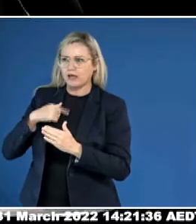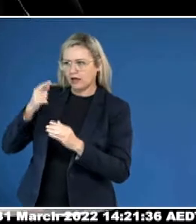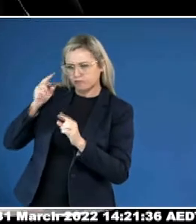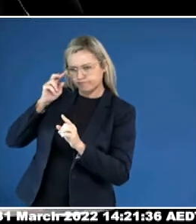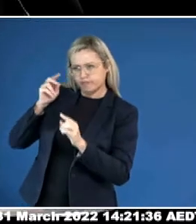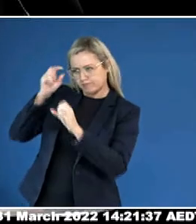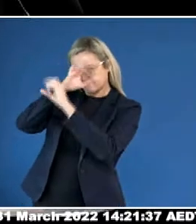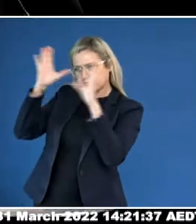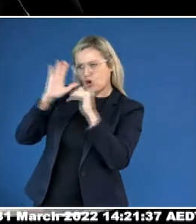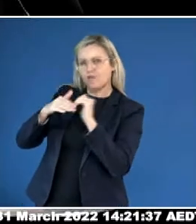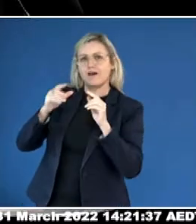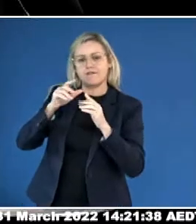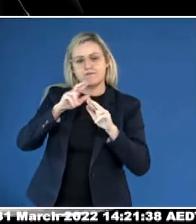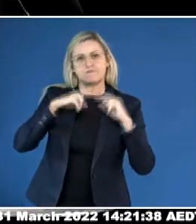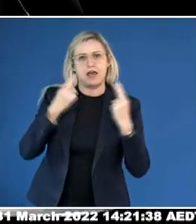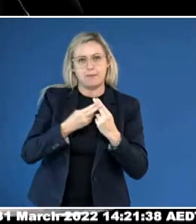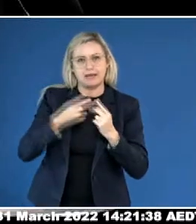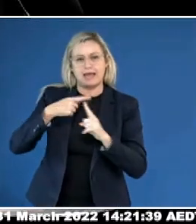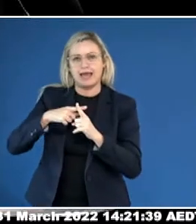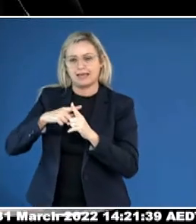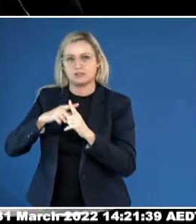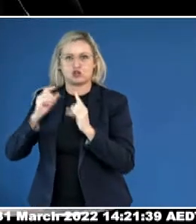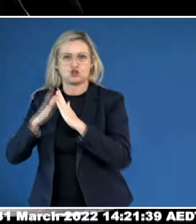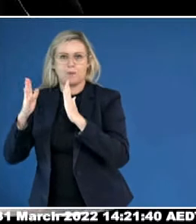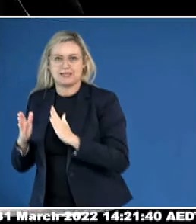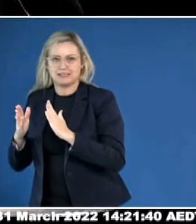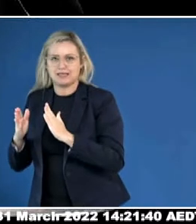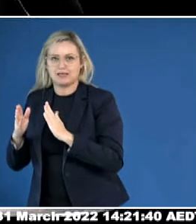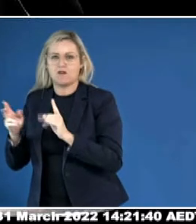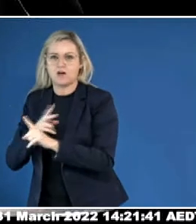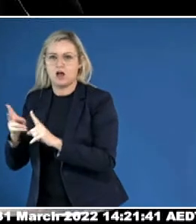So we have got to take a broad approach, and we have to really think about